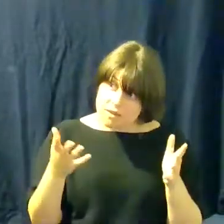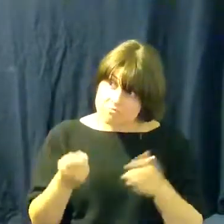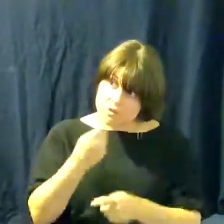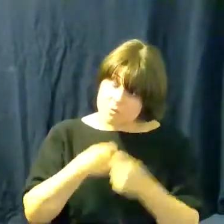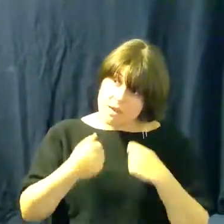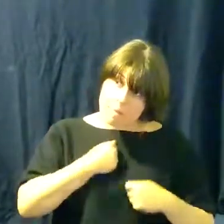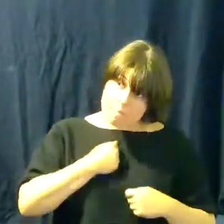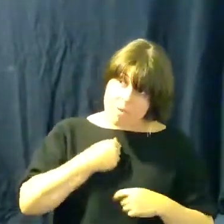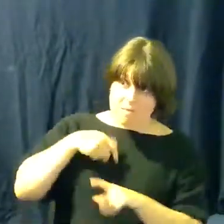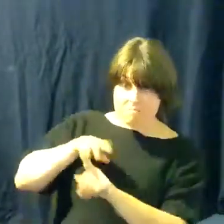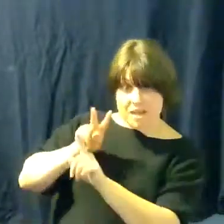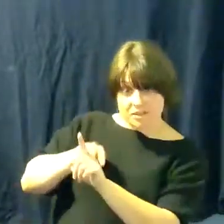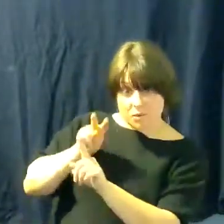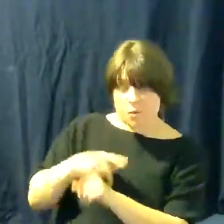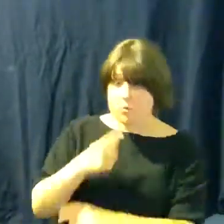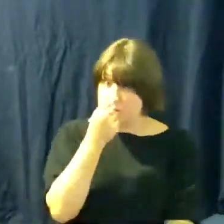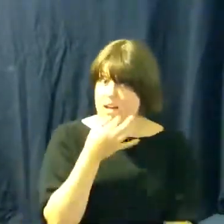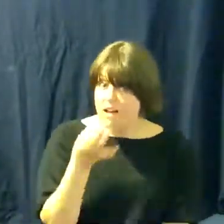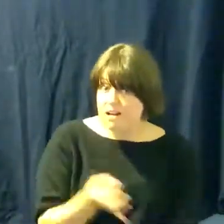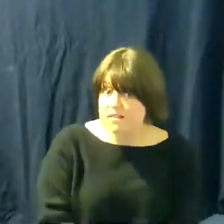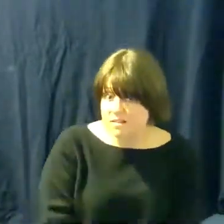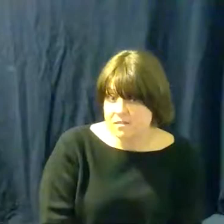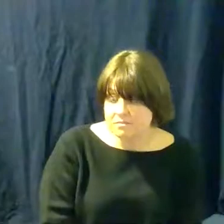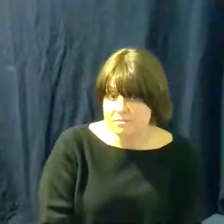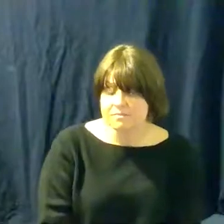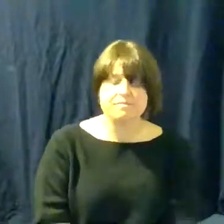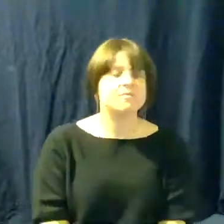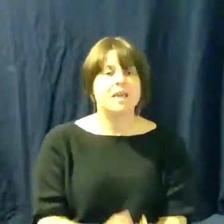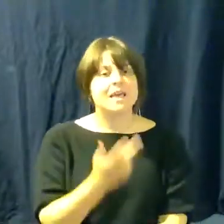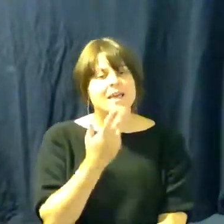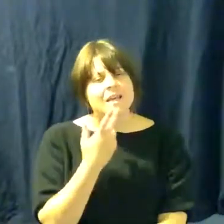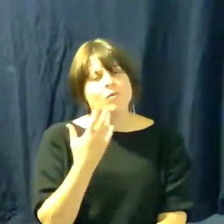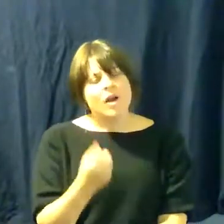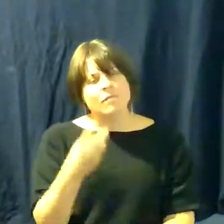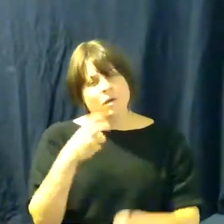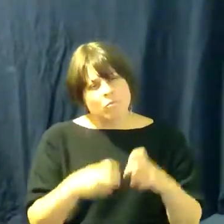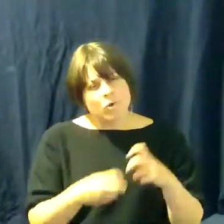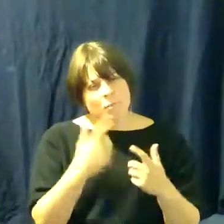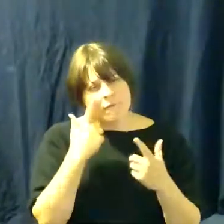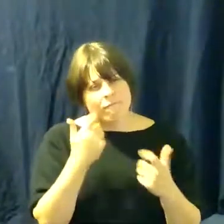in particular, it's okay to actually ask someon somebody if they would be willing to join a mentoring program with you and mentor you over a certai